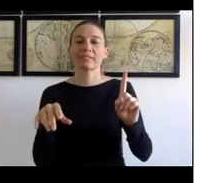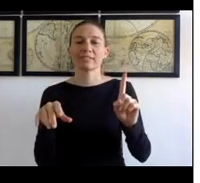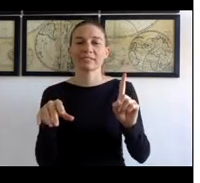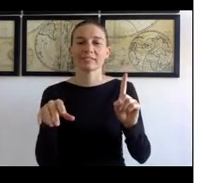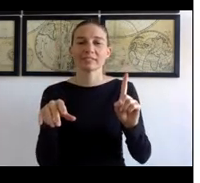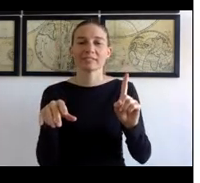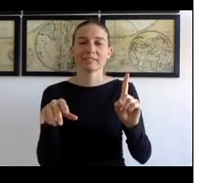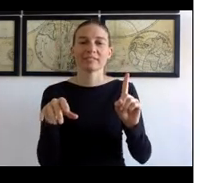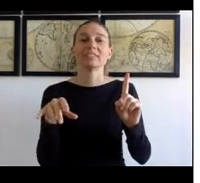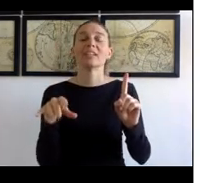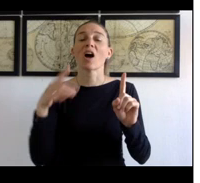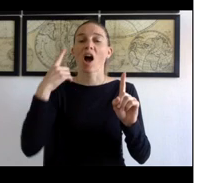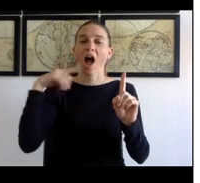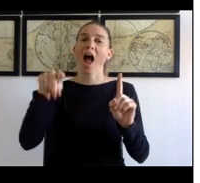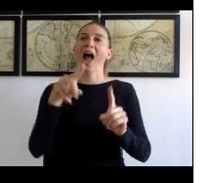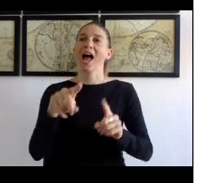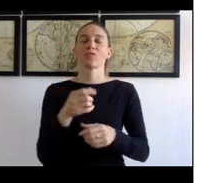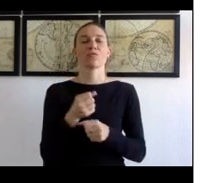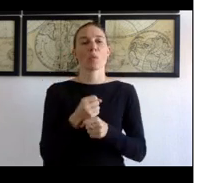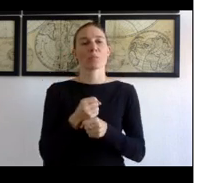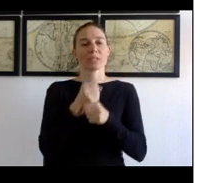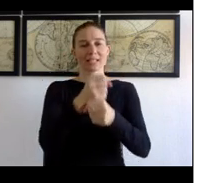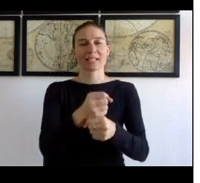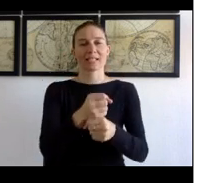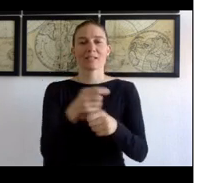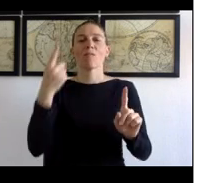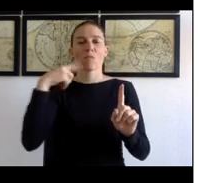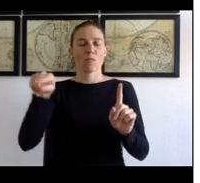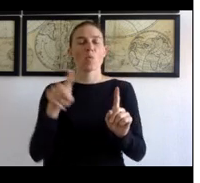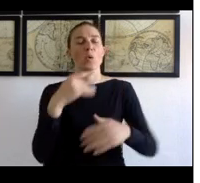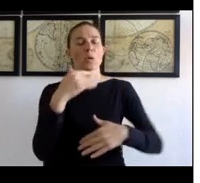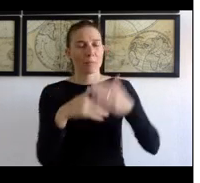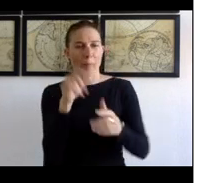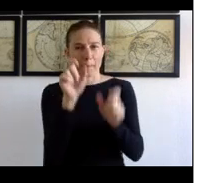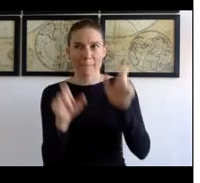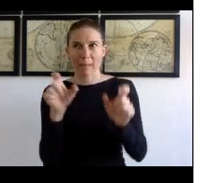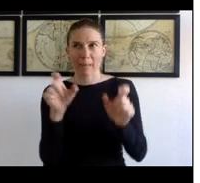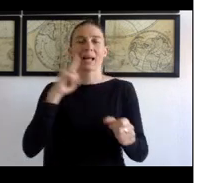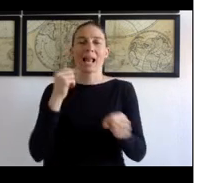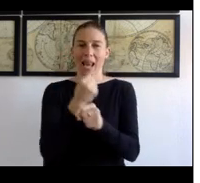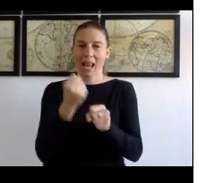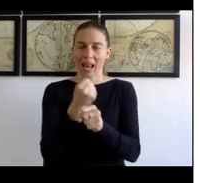and their representative organizations in labour market data for them.